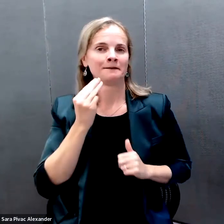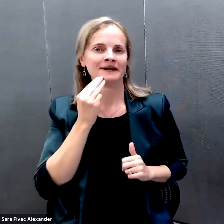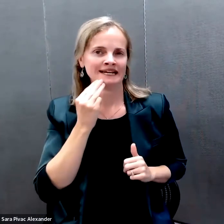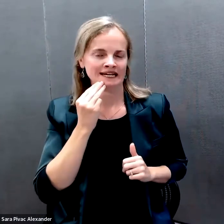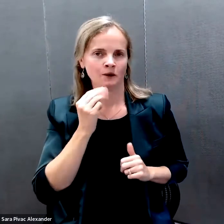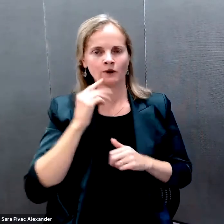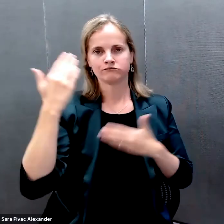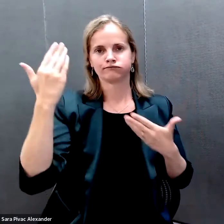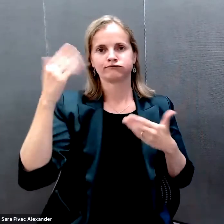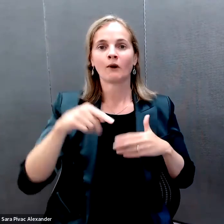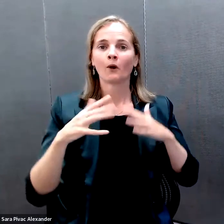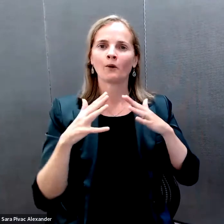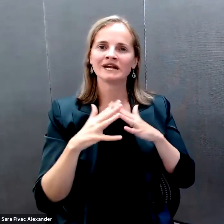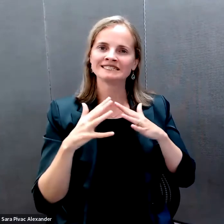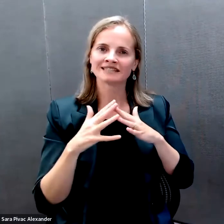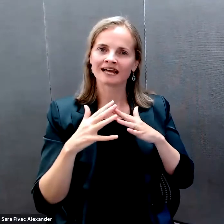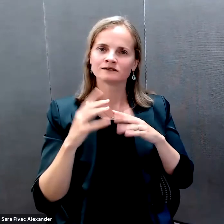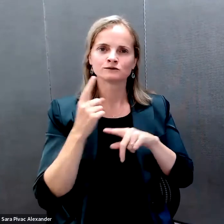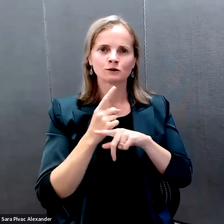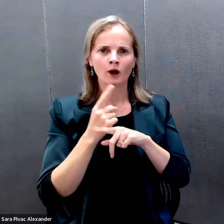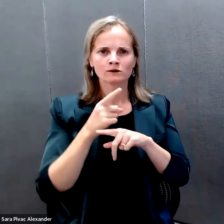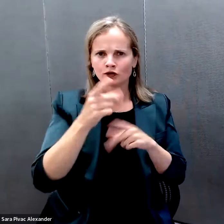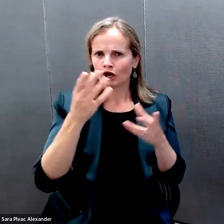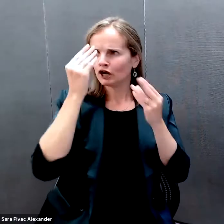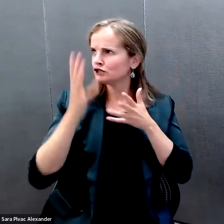one of my other colleagues here Micky will be giving a webinar on Wednesday